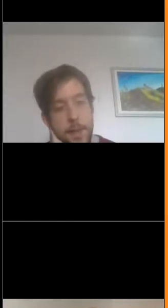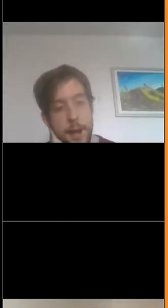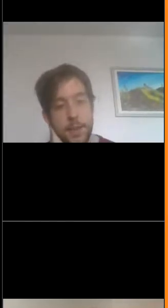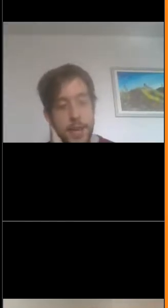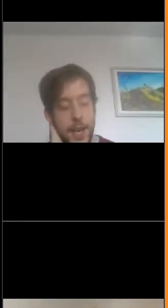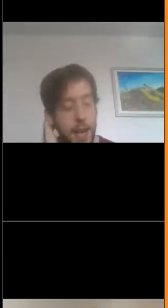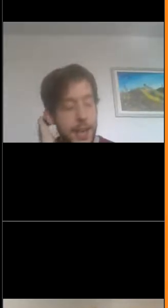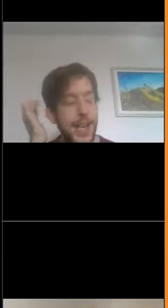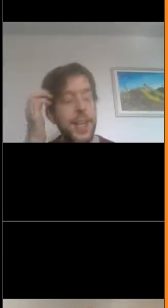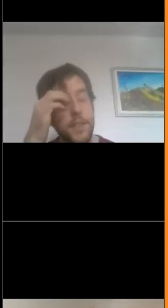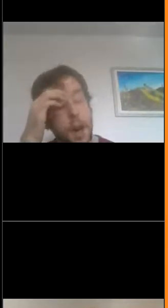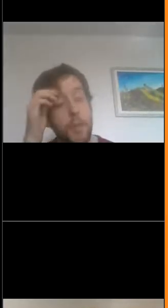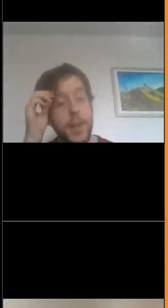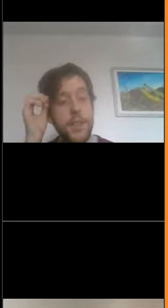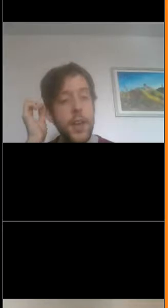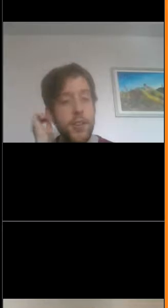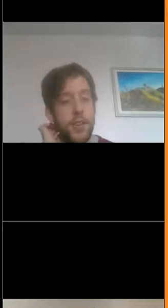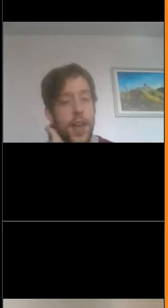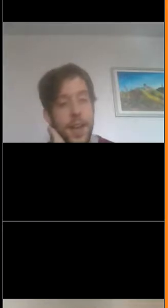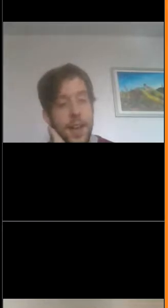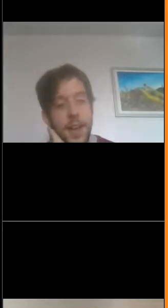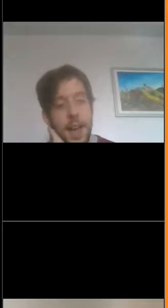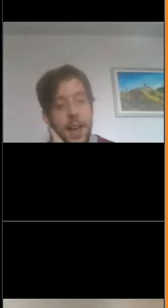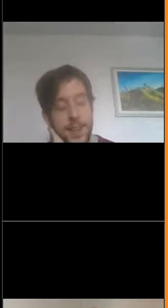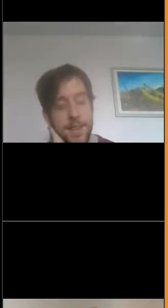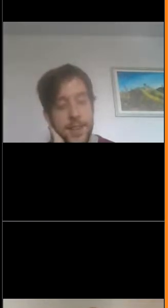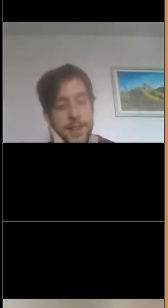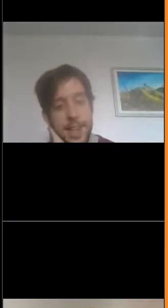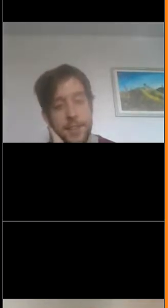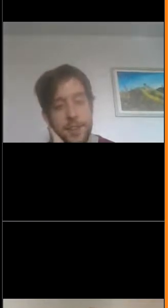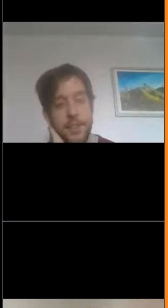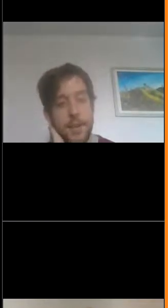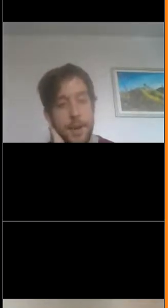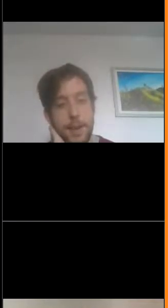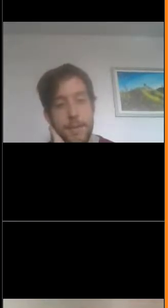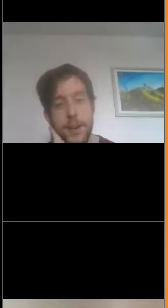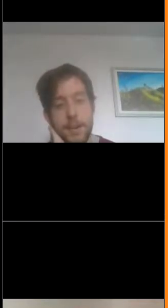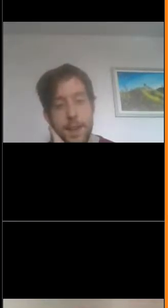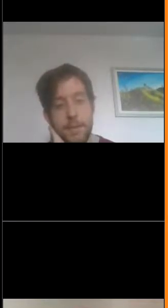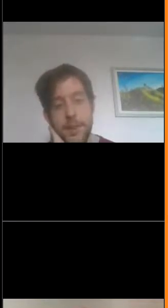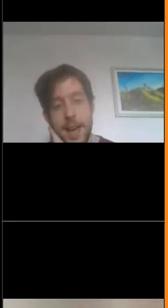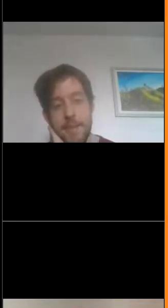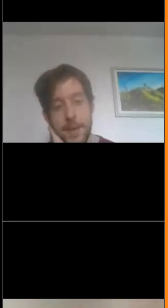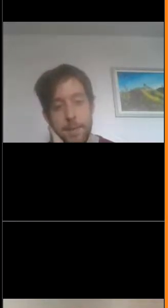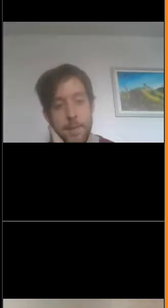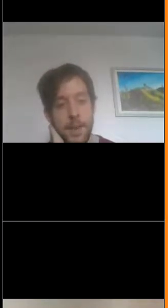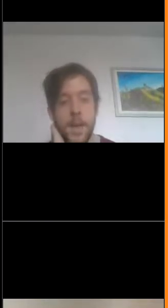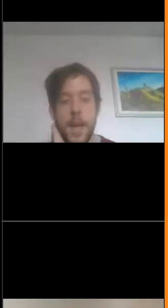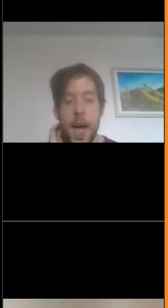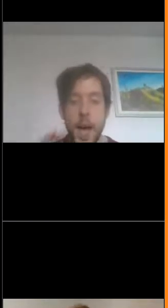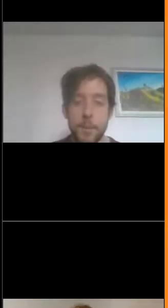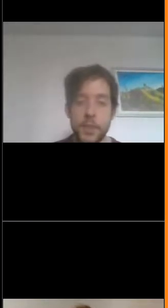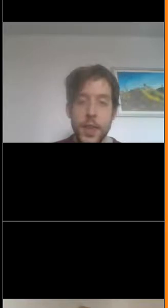And Amyn currently leads our research team at Leonard Cheshire and we're very grateful to have him.